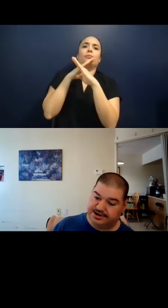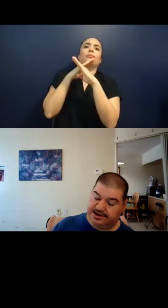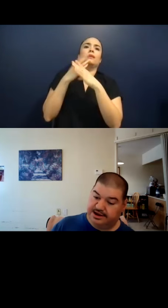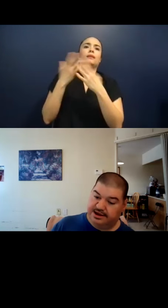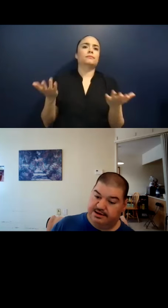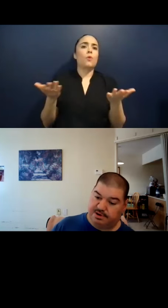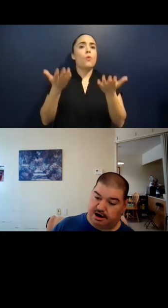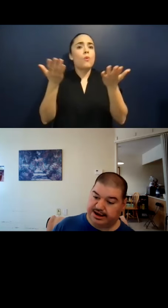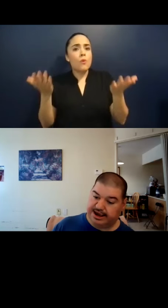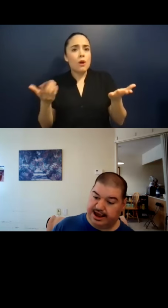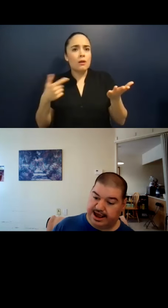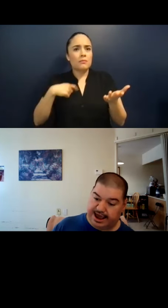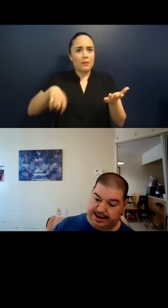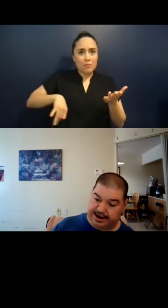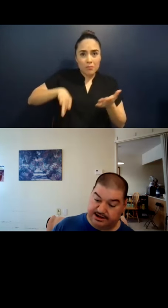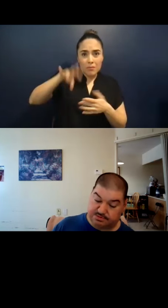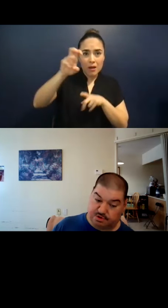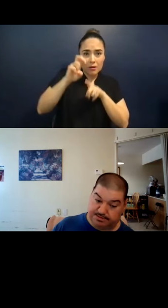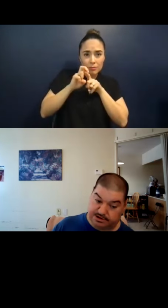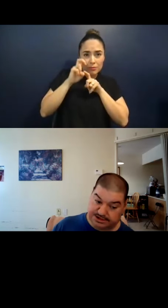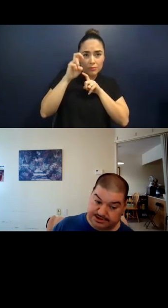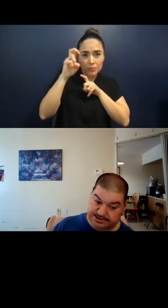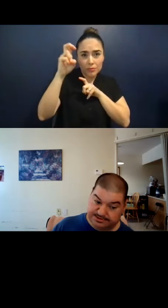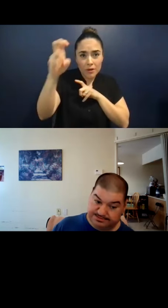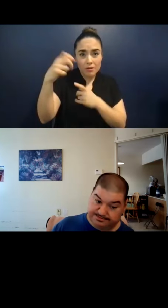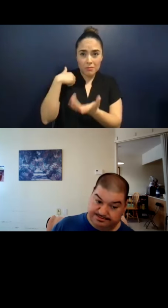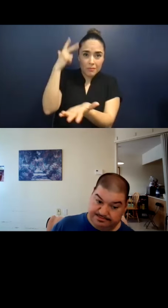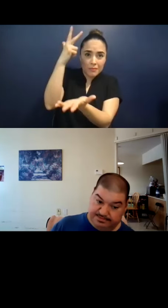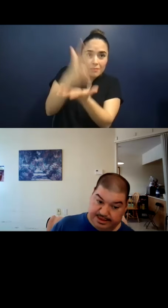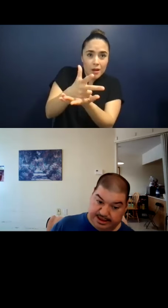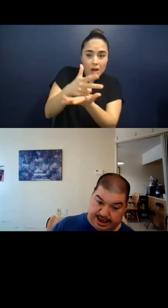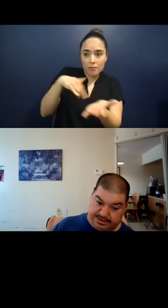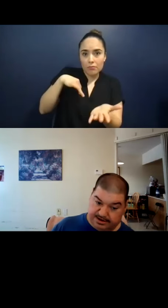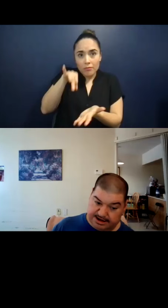by phone .